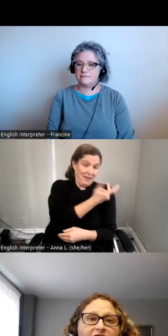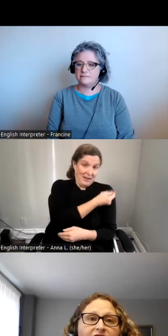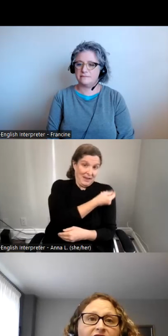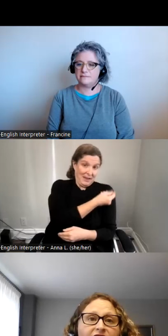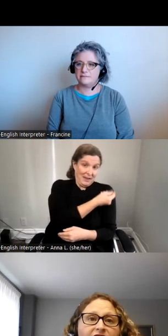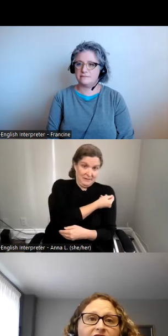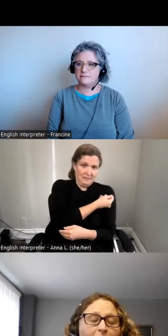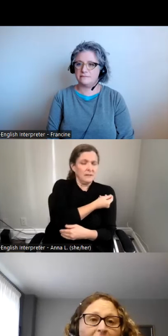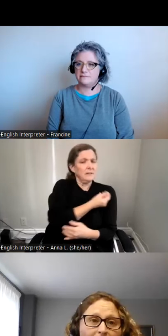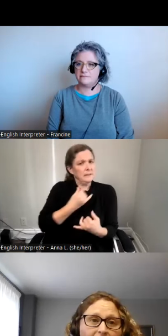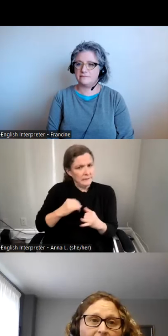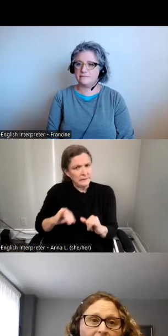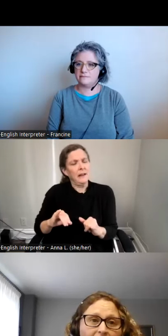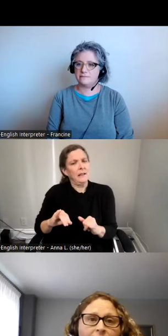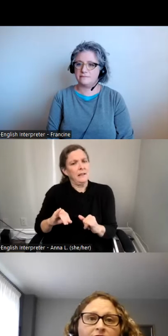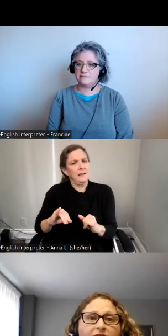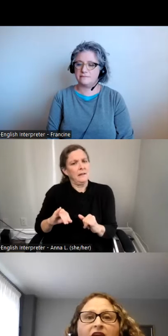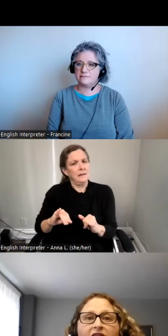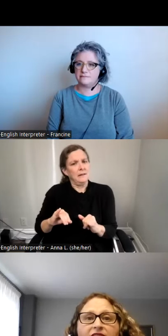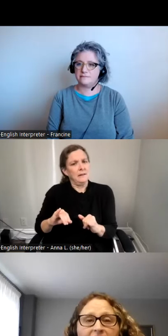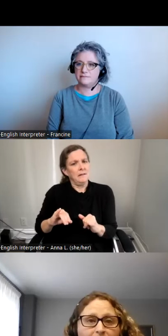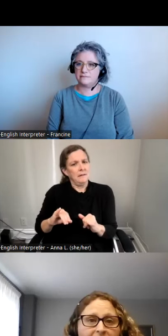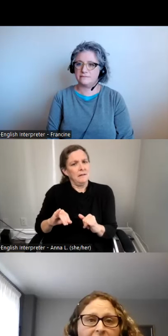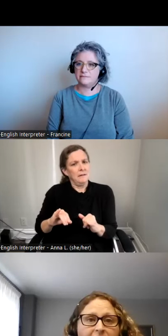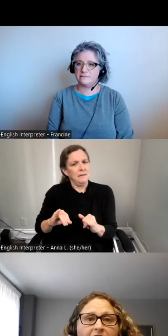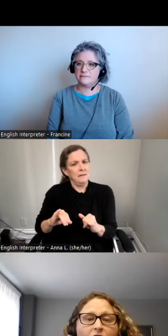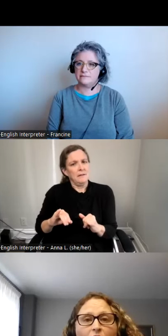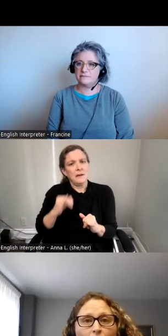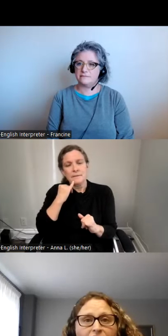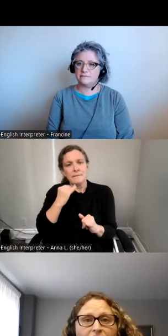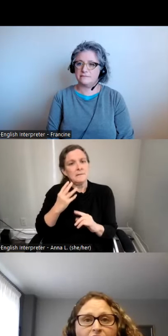Two other things to add about breast-feeding. If the breast feeding parent receives the Covid vaccine, it is fine for